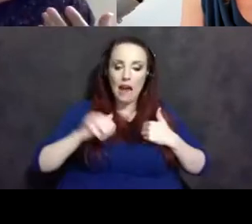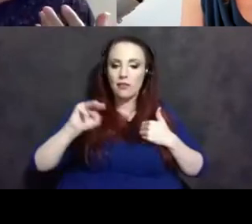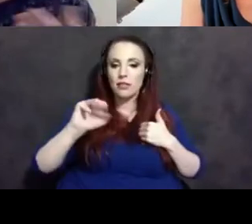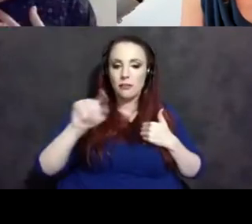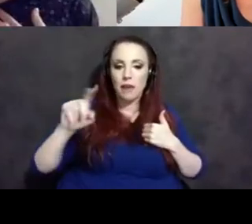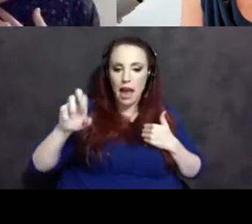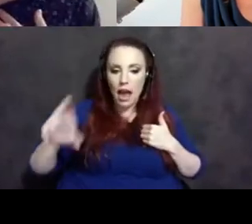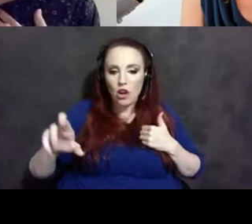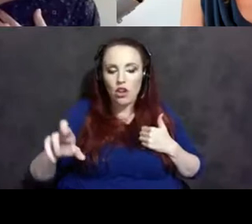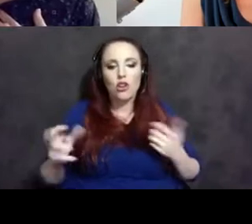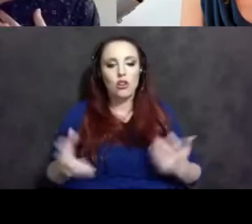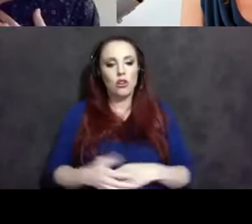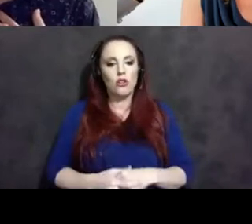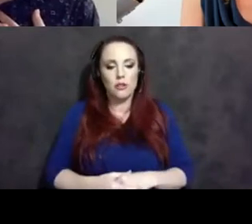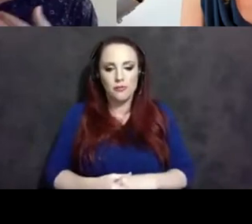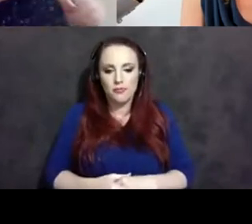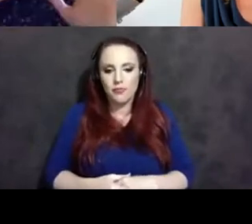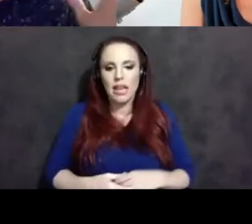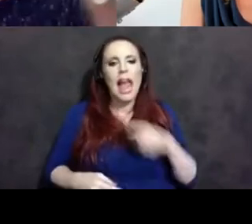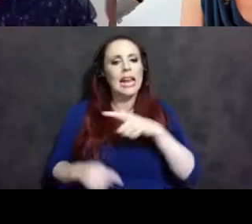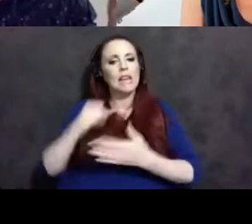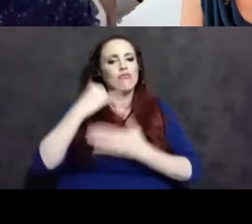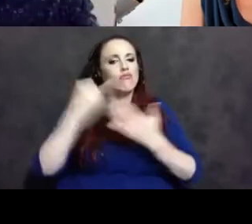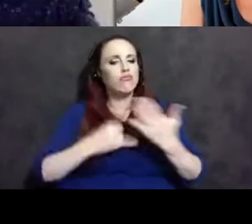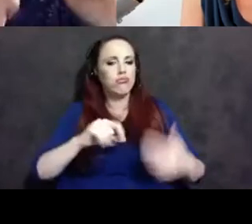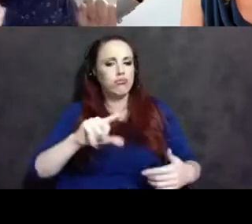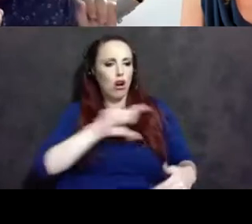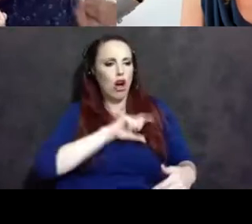I just tell him, hey, that's why people are out there.